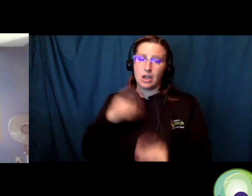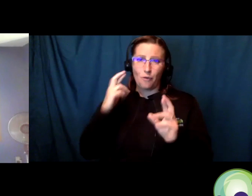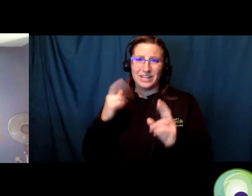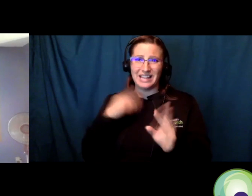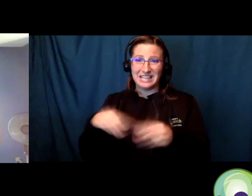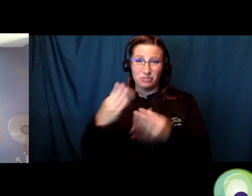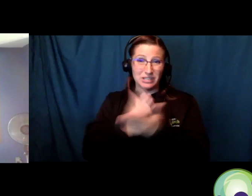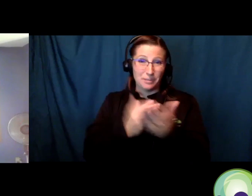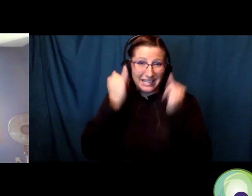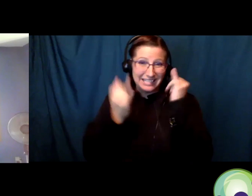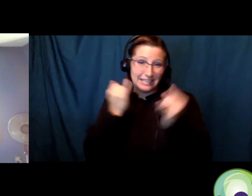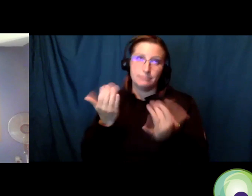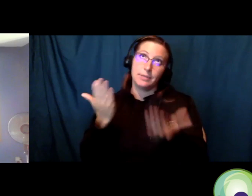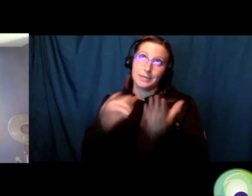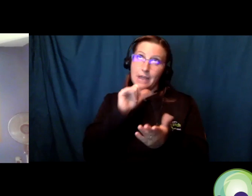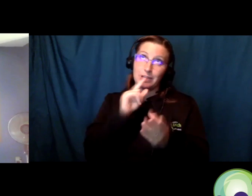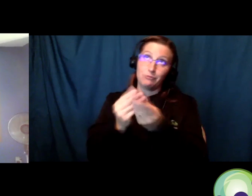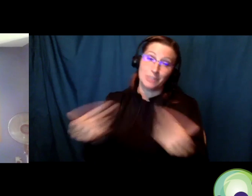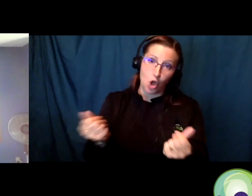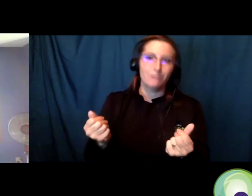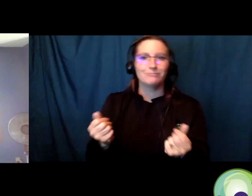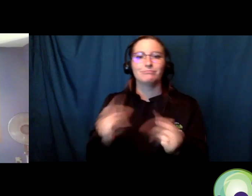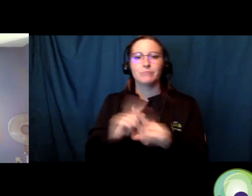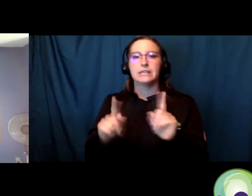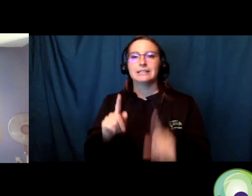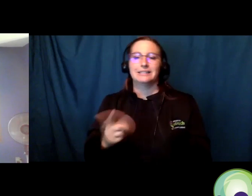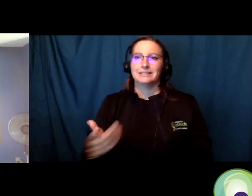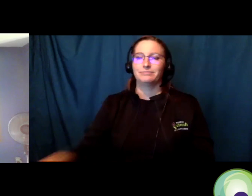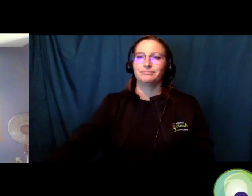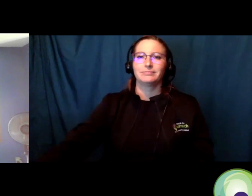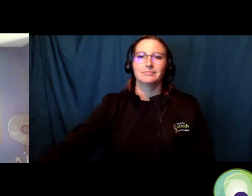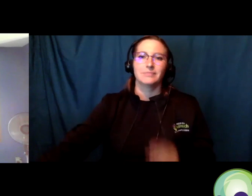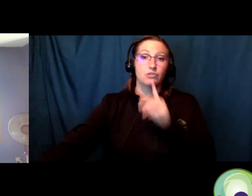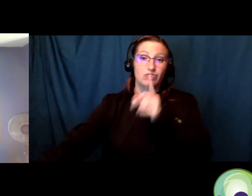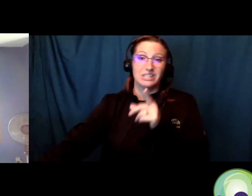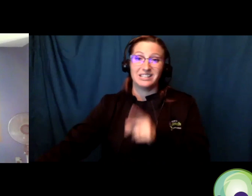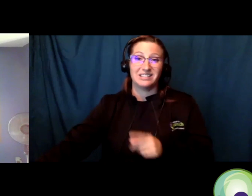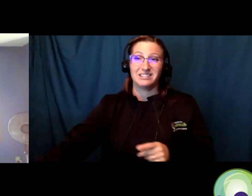probably doesn't resolve it for you and actually that's that's really a great topic for all of you guys to discuss